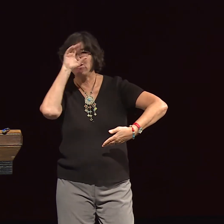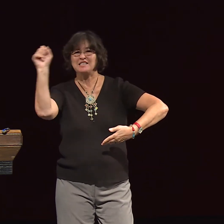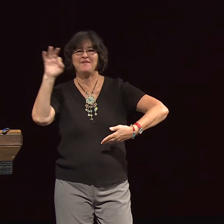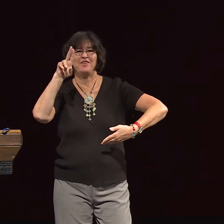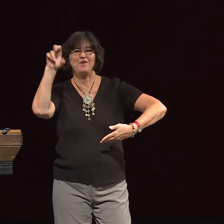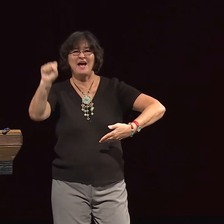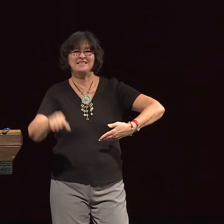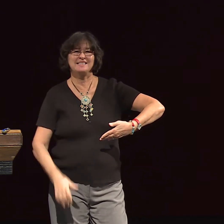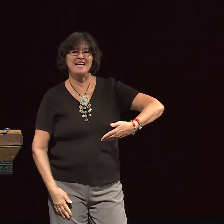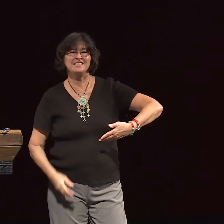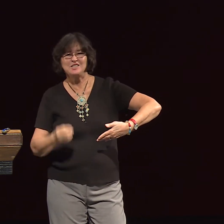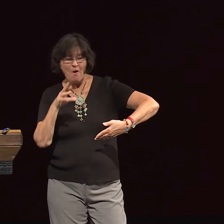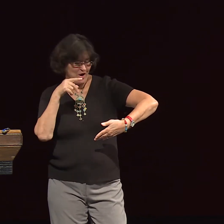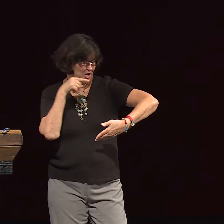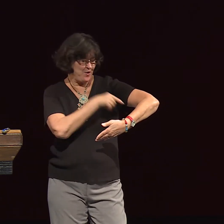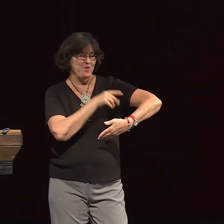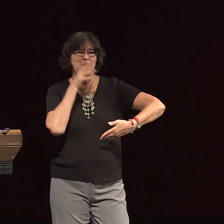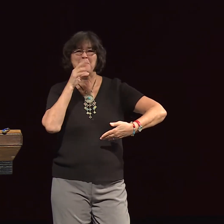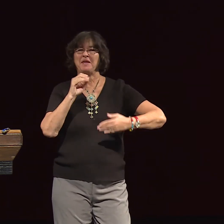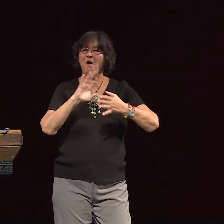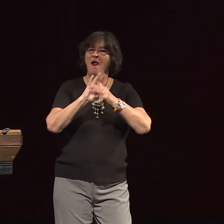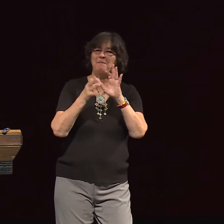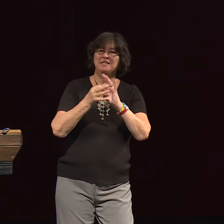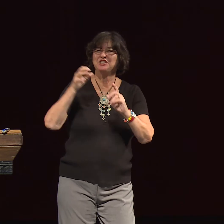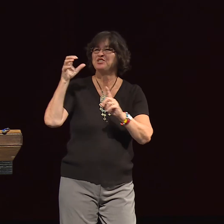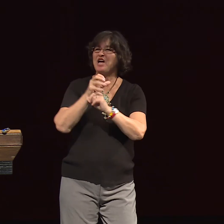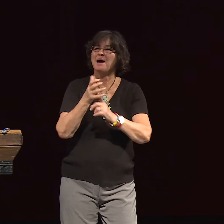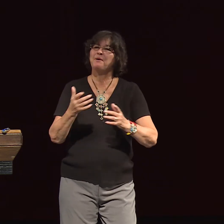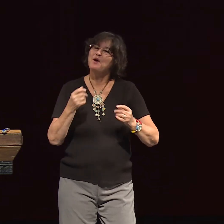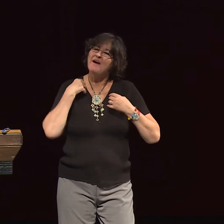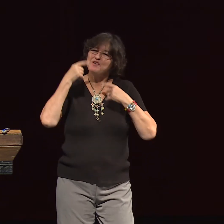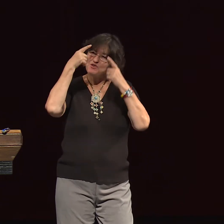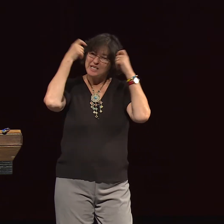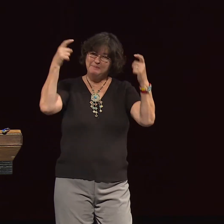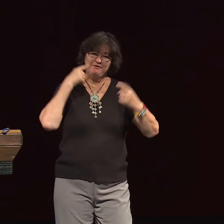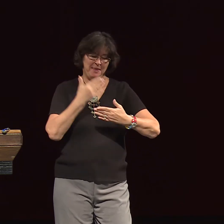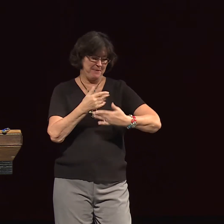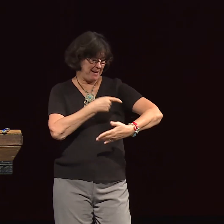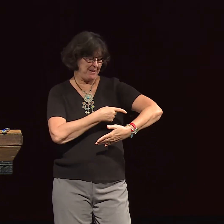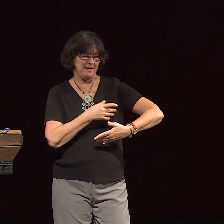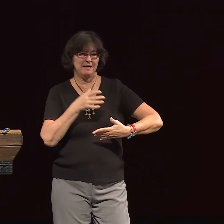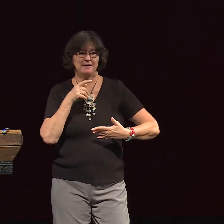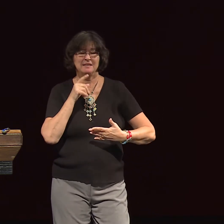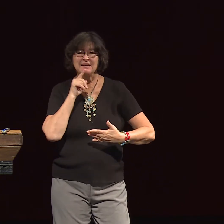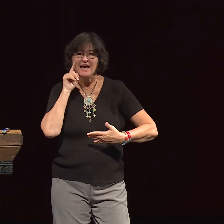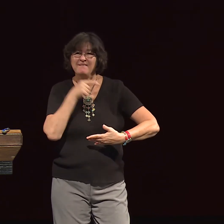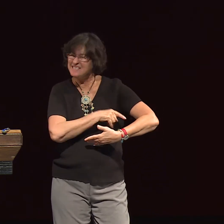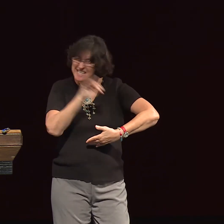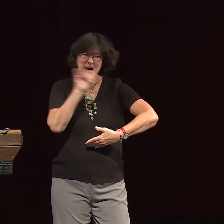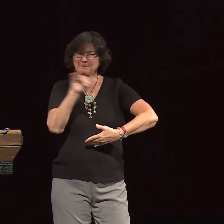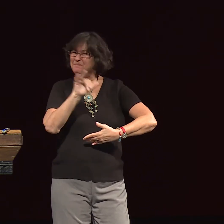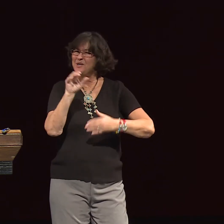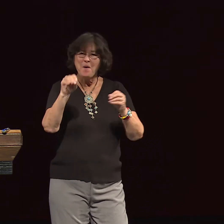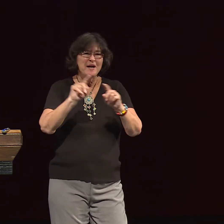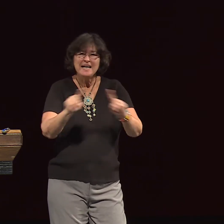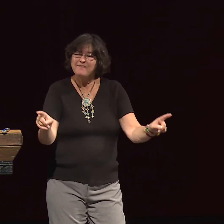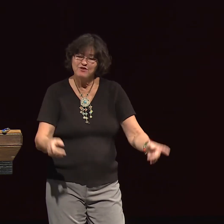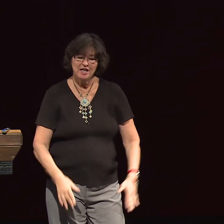Right from birth, parents say, "Someday, you're going to be President of the United States," And if your child is deaf,